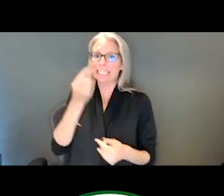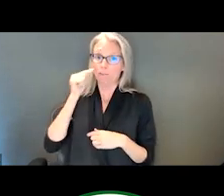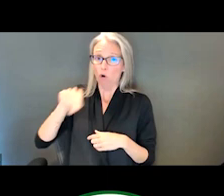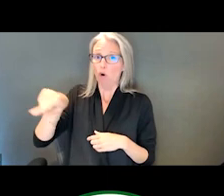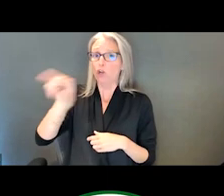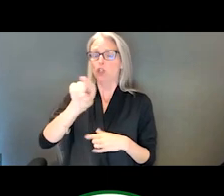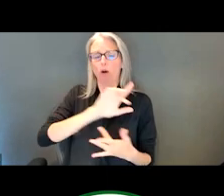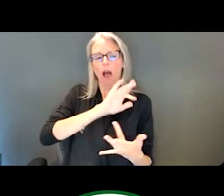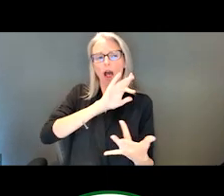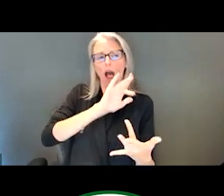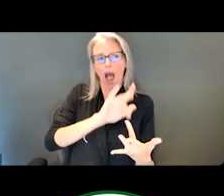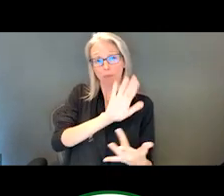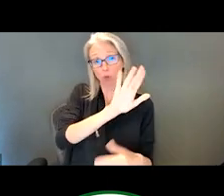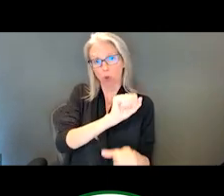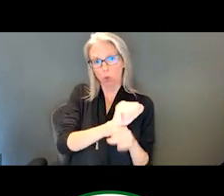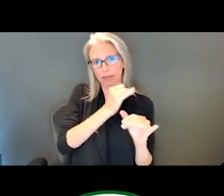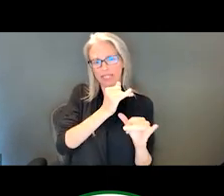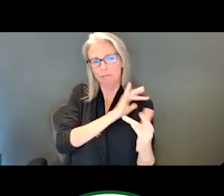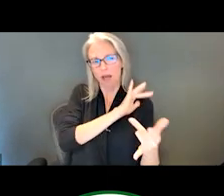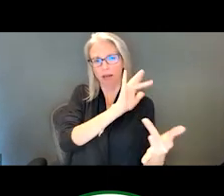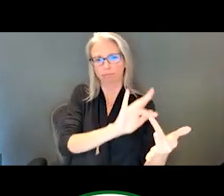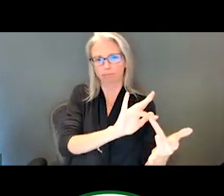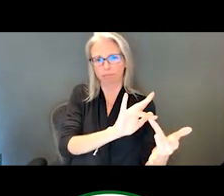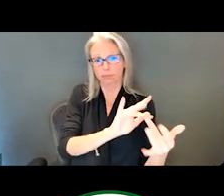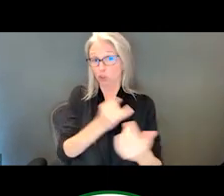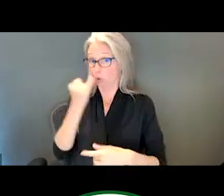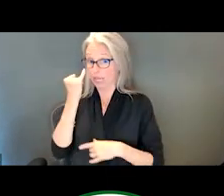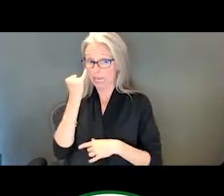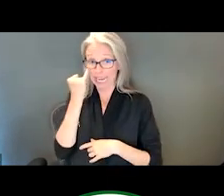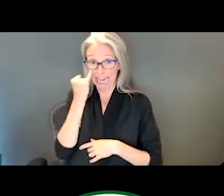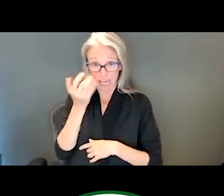a link in the chat in a minute and you can see a QR code on the screen.